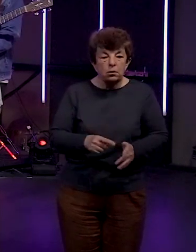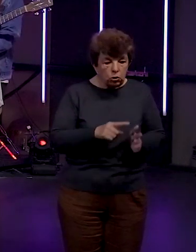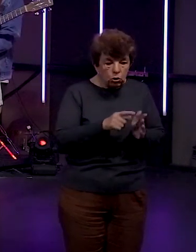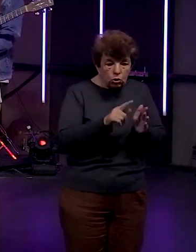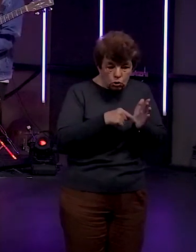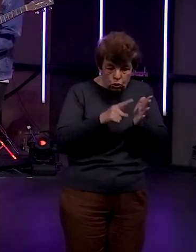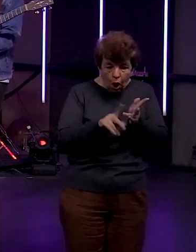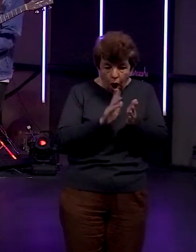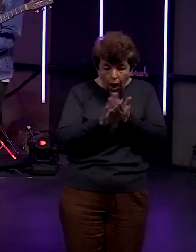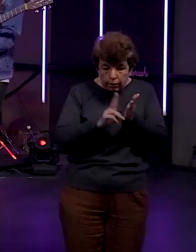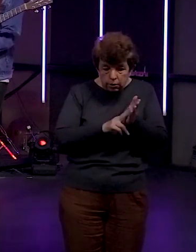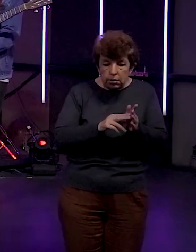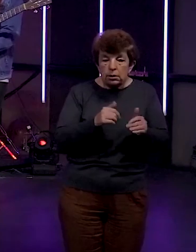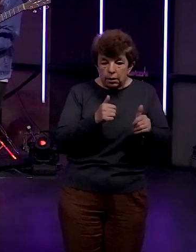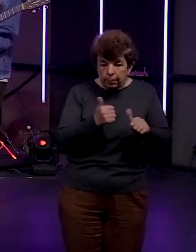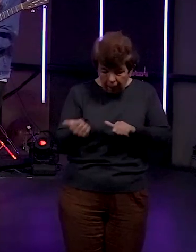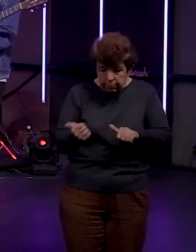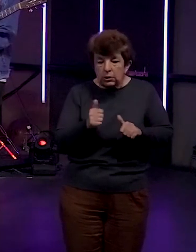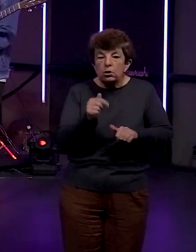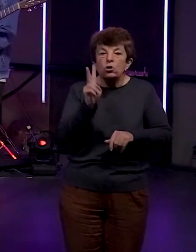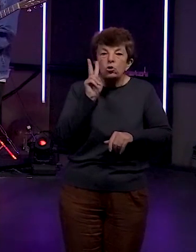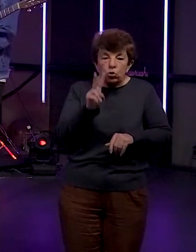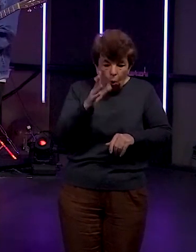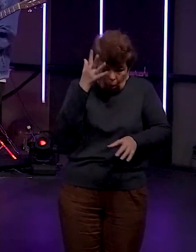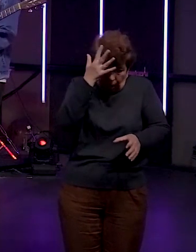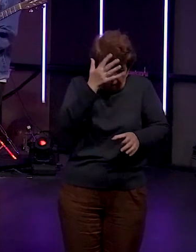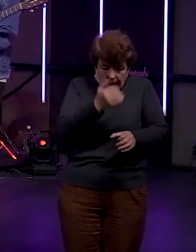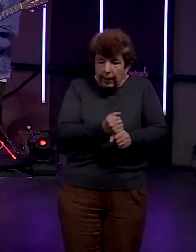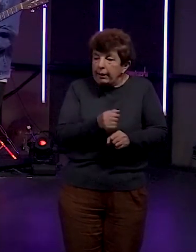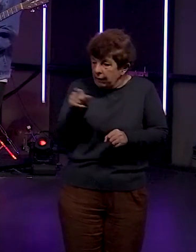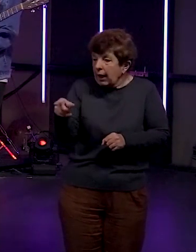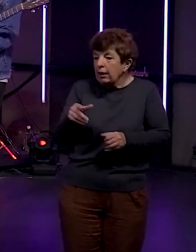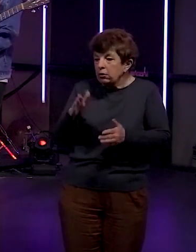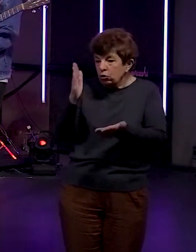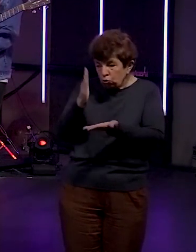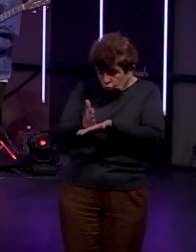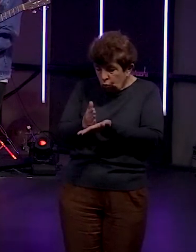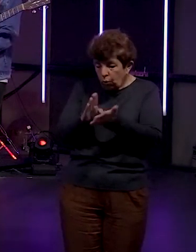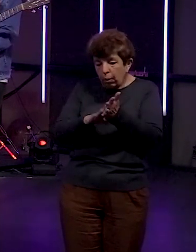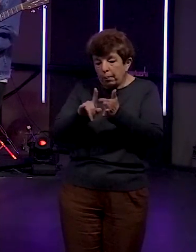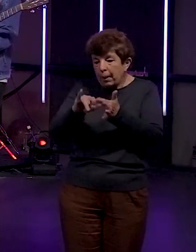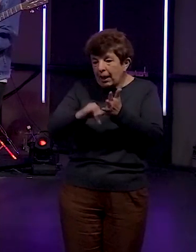saw and believed that Jesus was the Messiah God's Promised One, the Christ